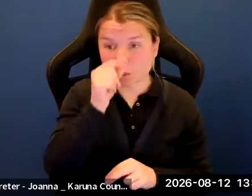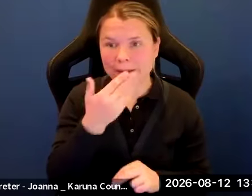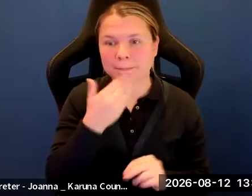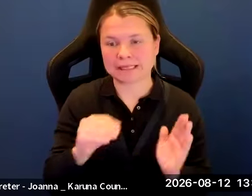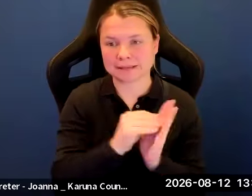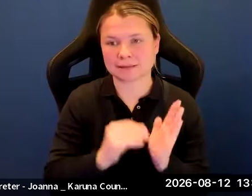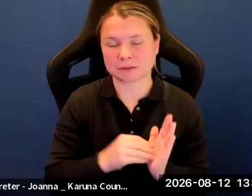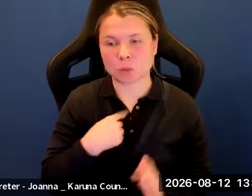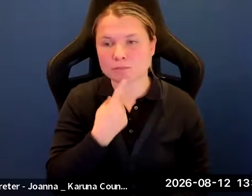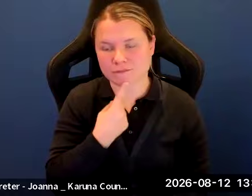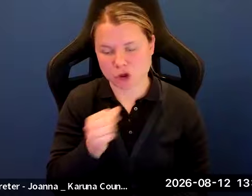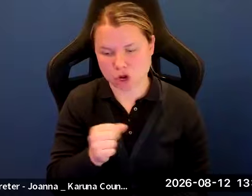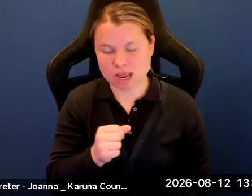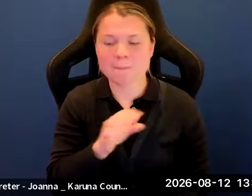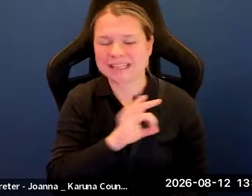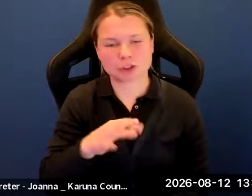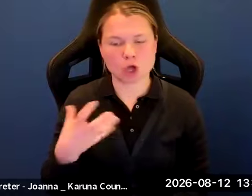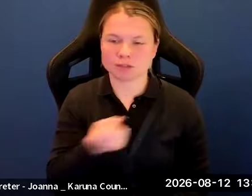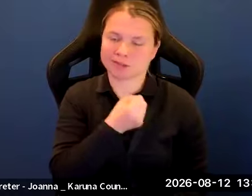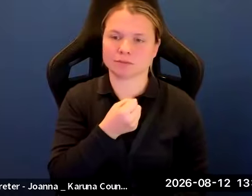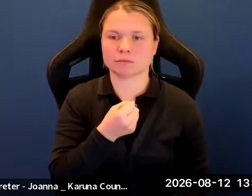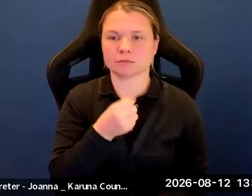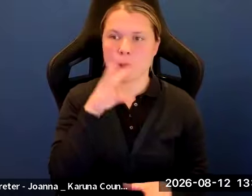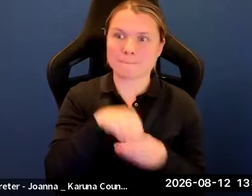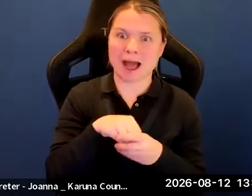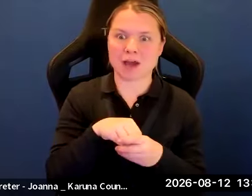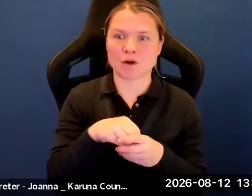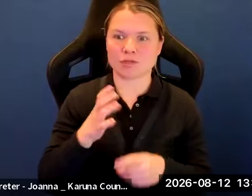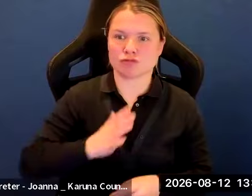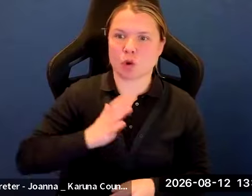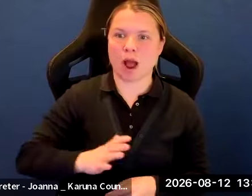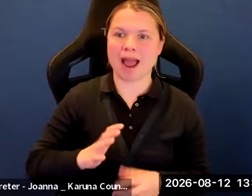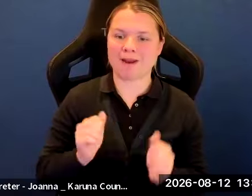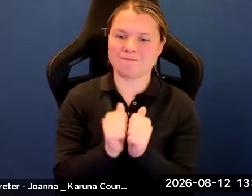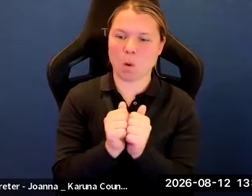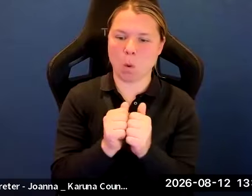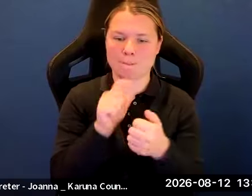for short-listed applications later. So if you